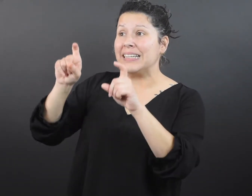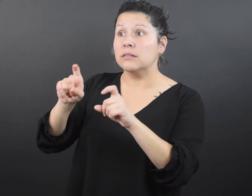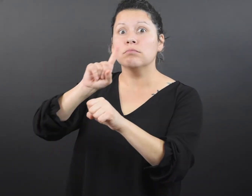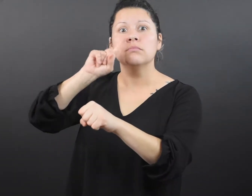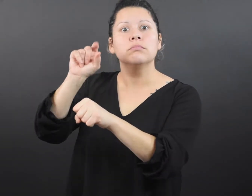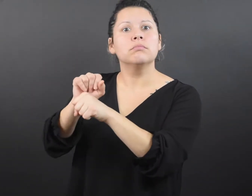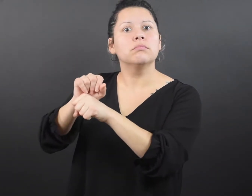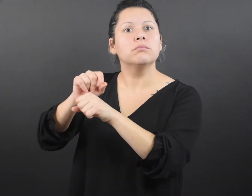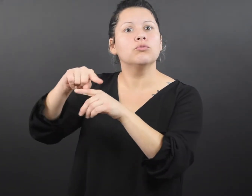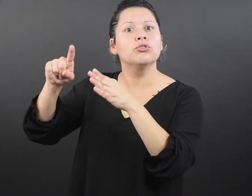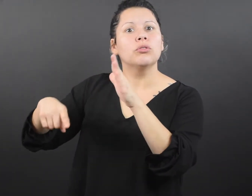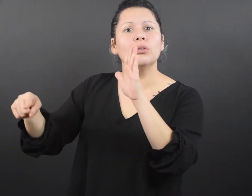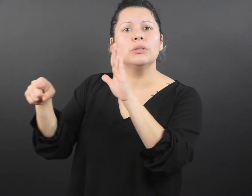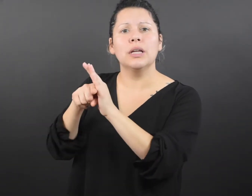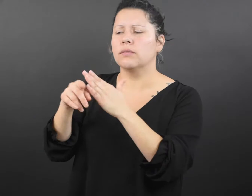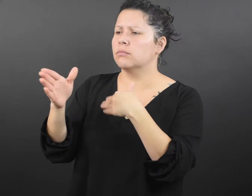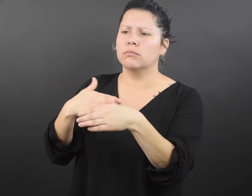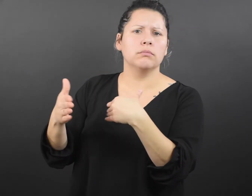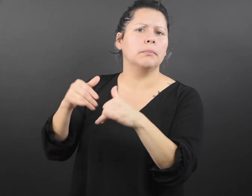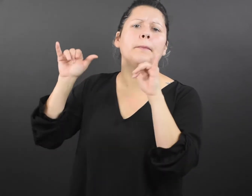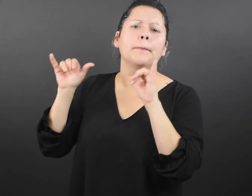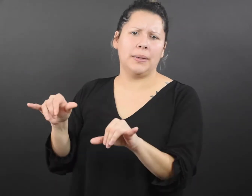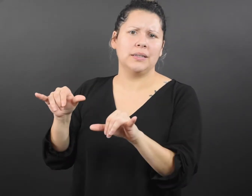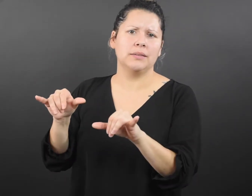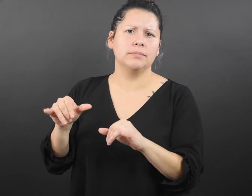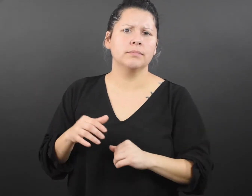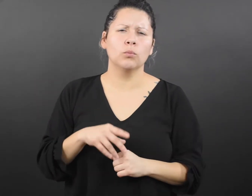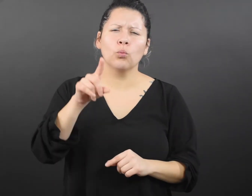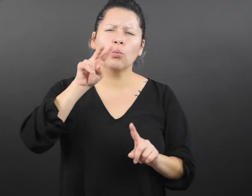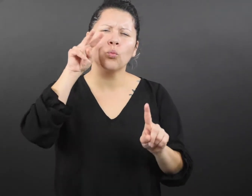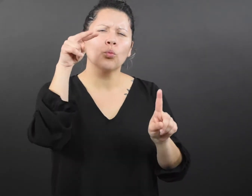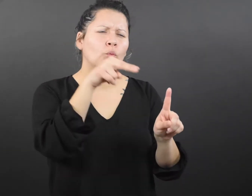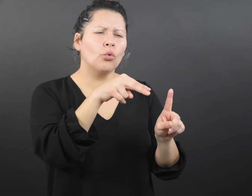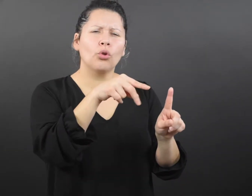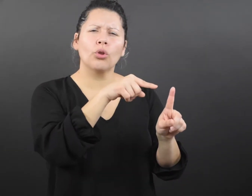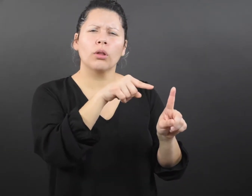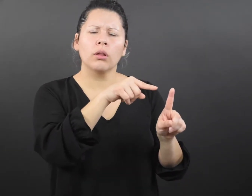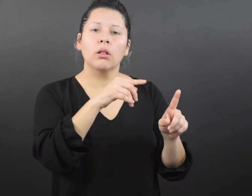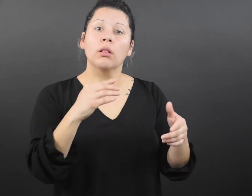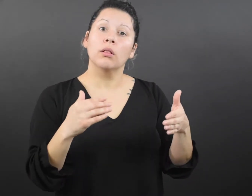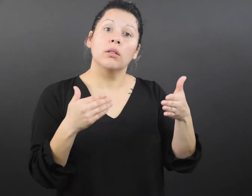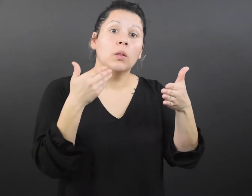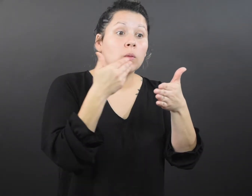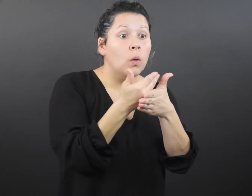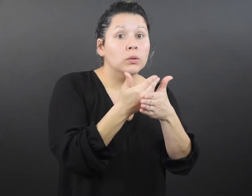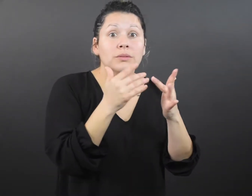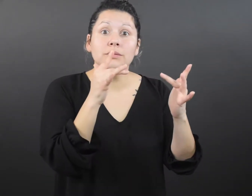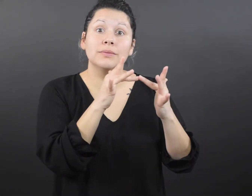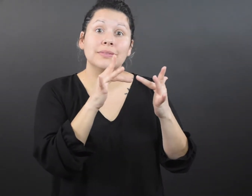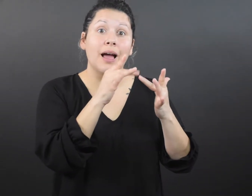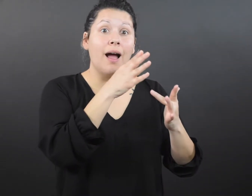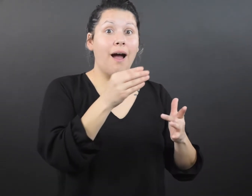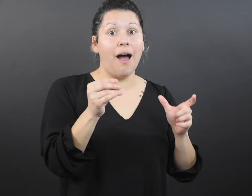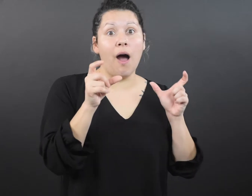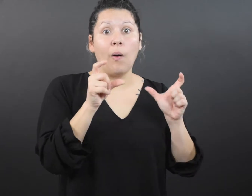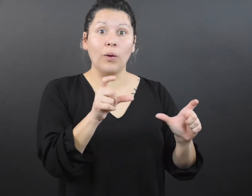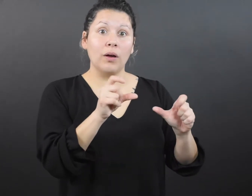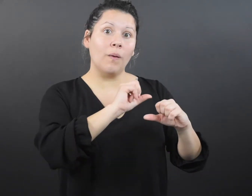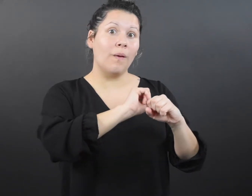This advice does not change if they get tested and the result is negative. See Close Contacts and Quarantine: COVID-19.